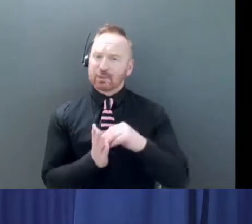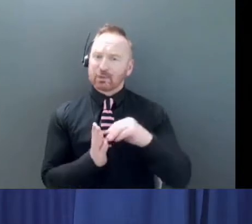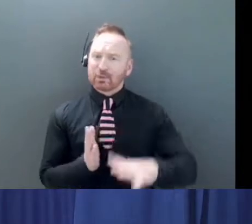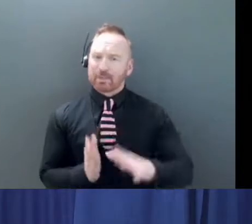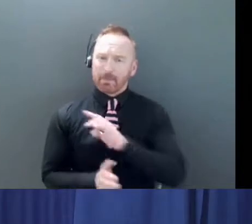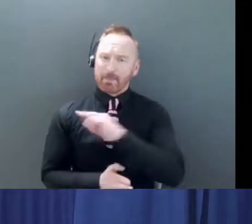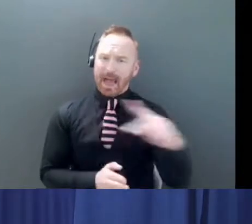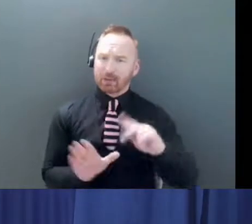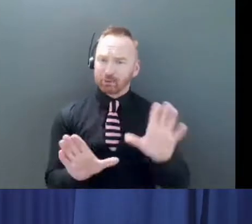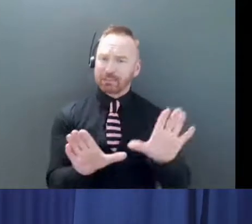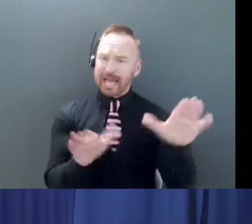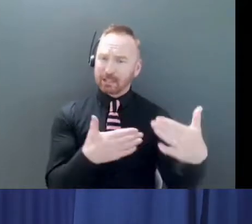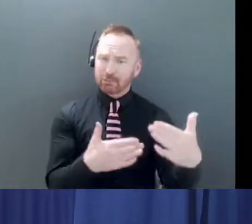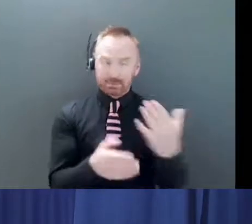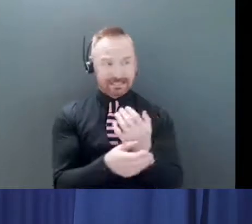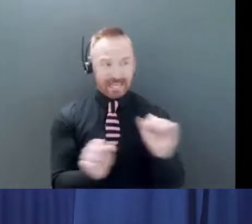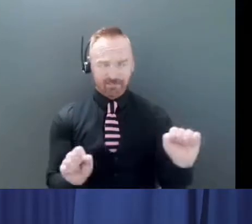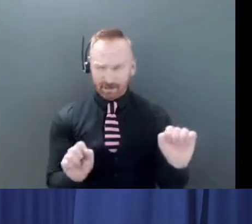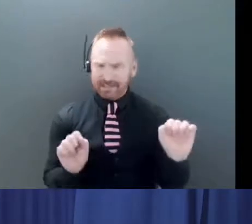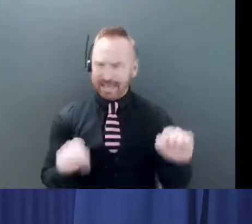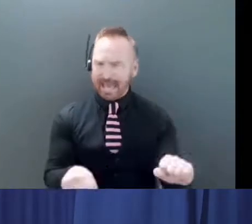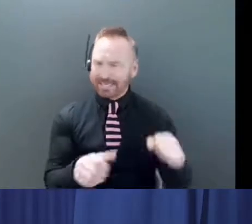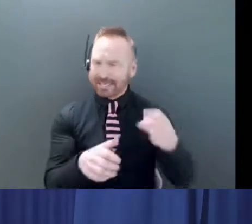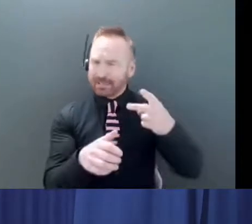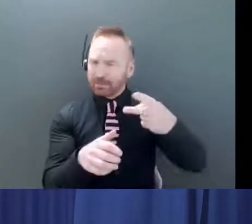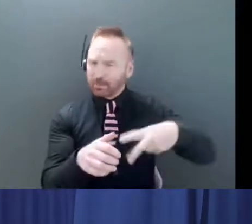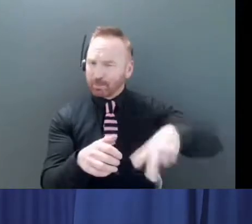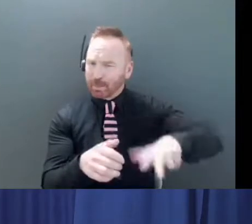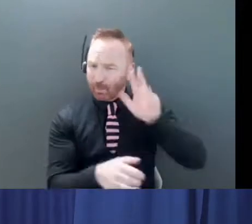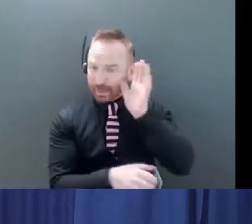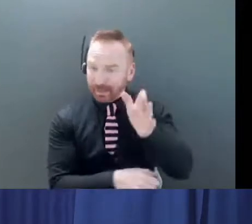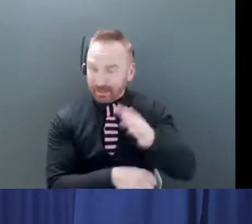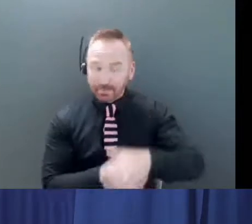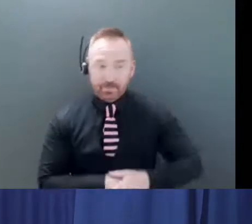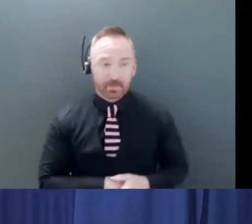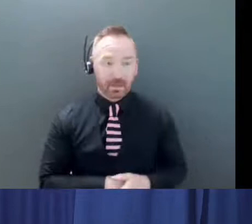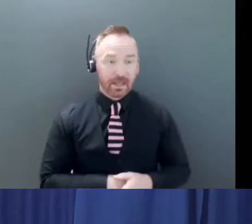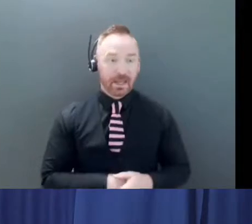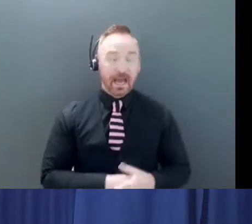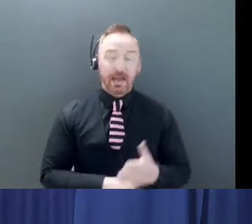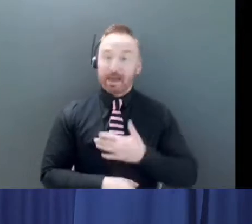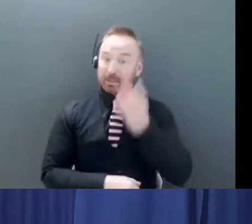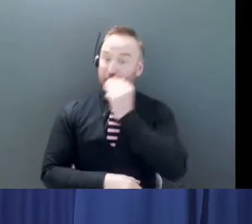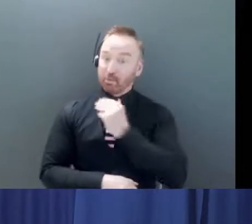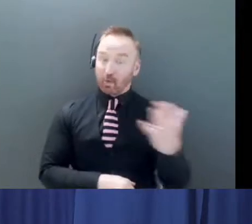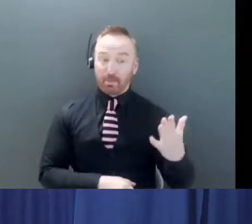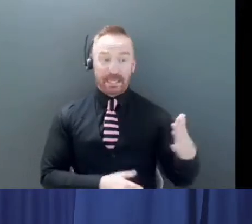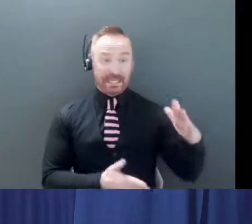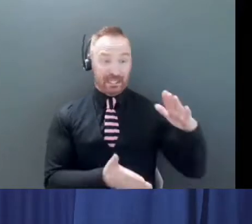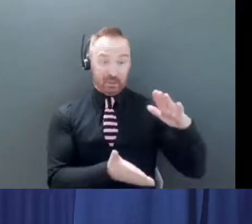coming weeks. I am pleased to share with you that schools will return to near